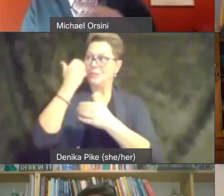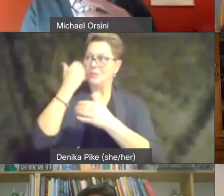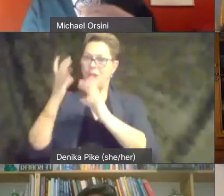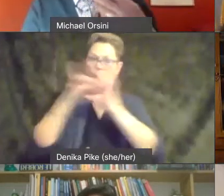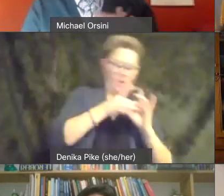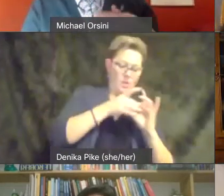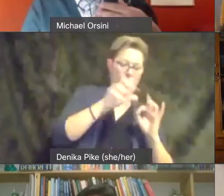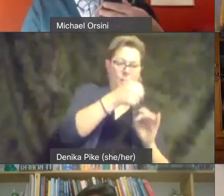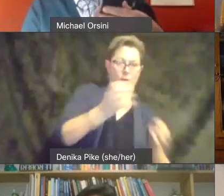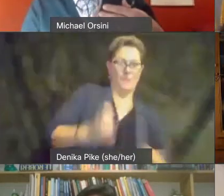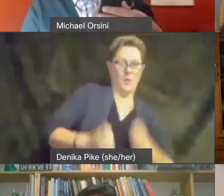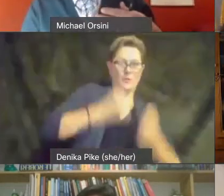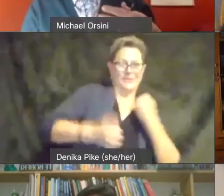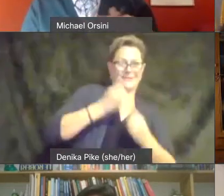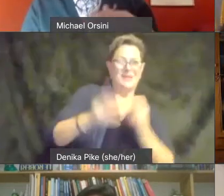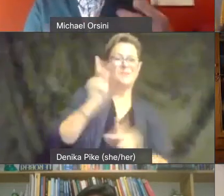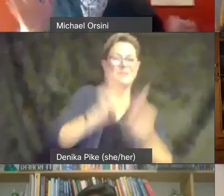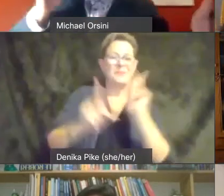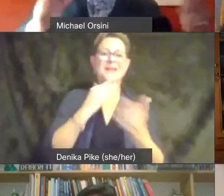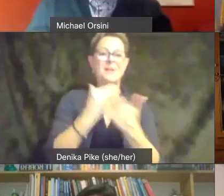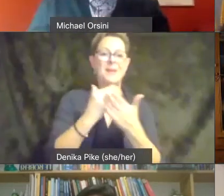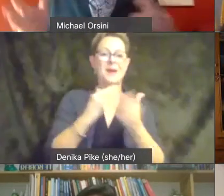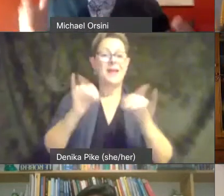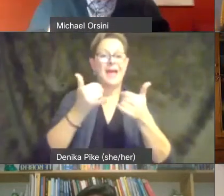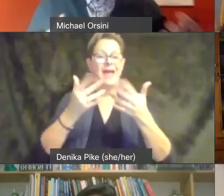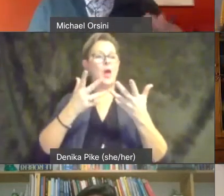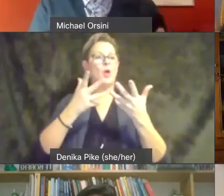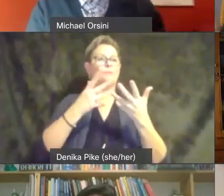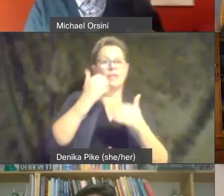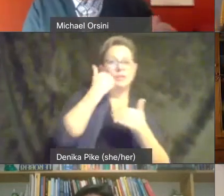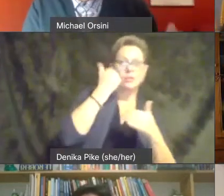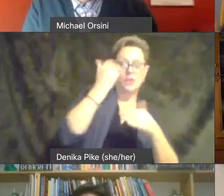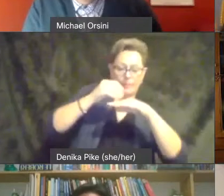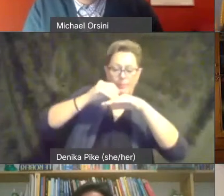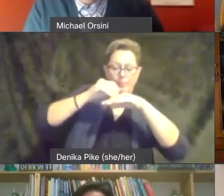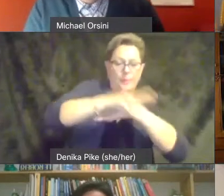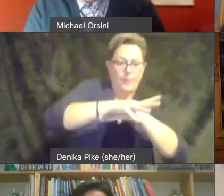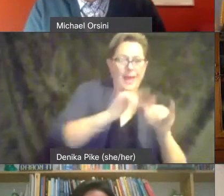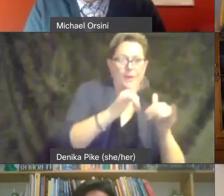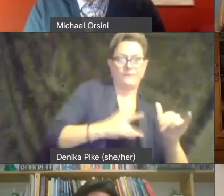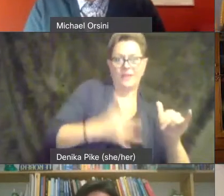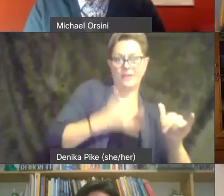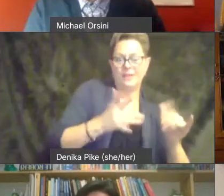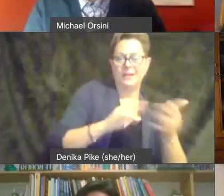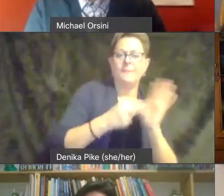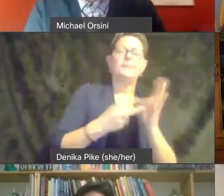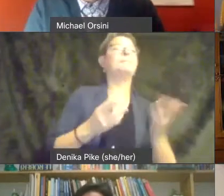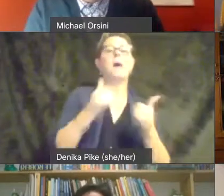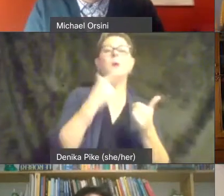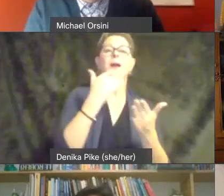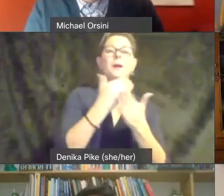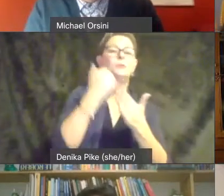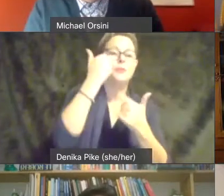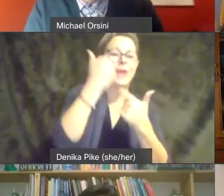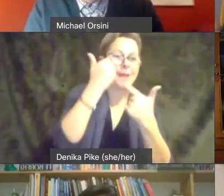So, you know, people who study this talking about afx is free radicals and there is this sense in which, how do we talk about shame? And the context of the health emergency.